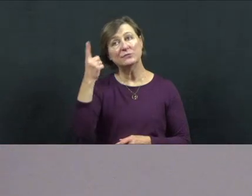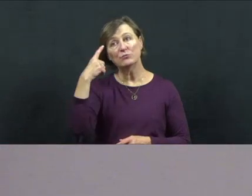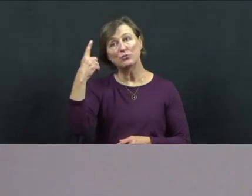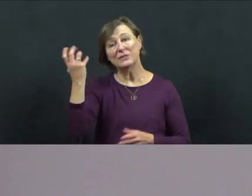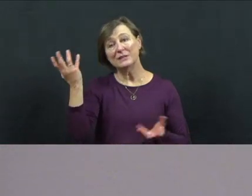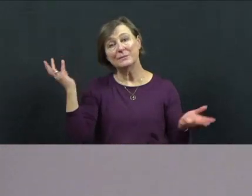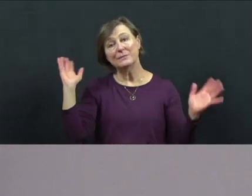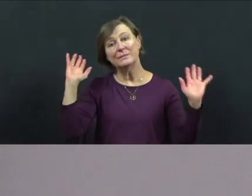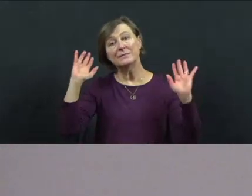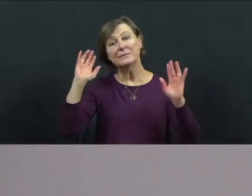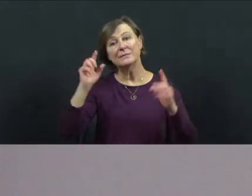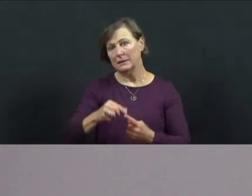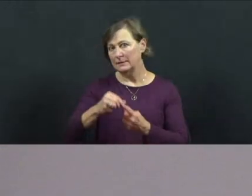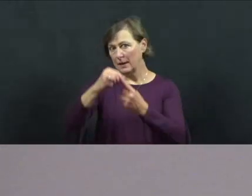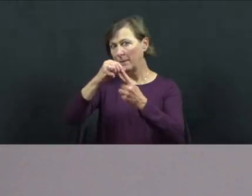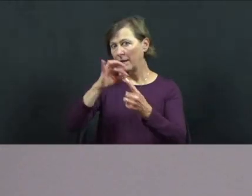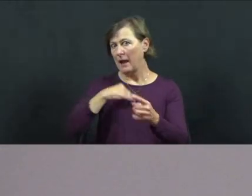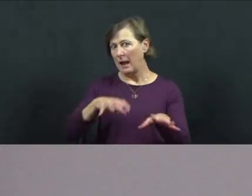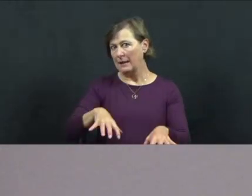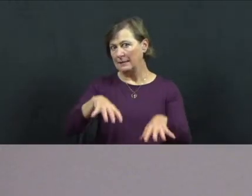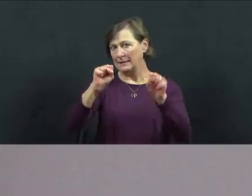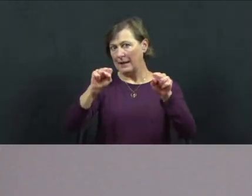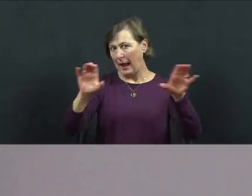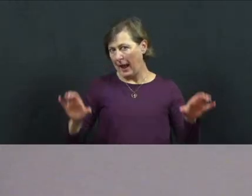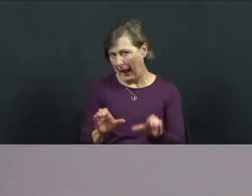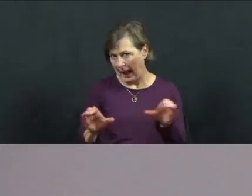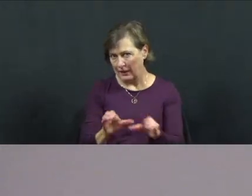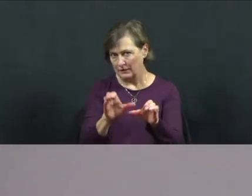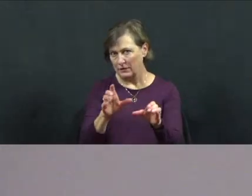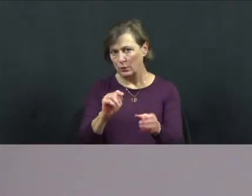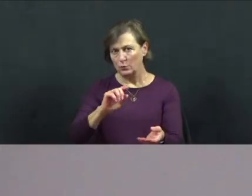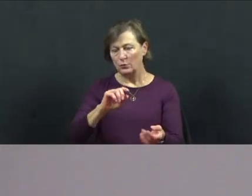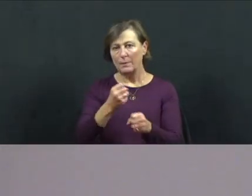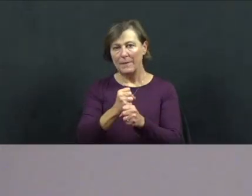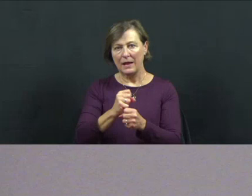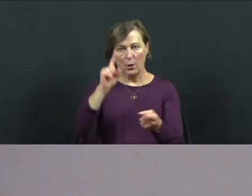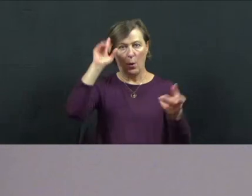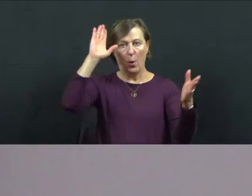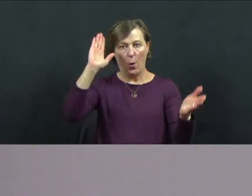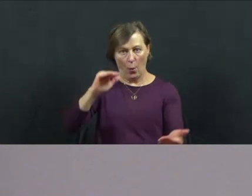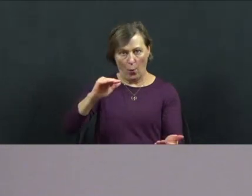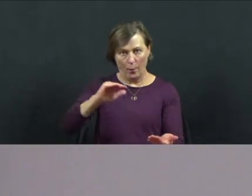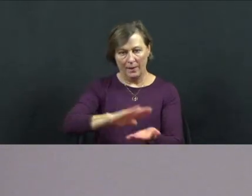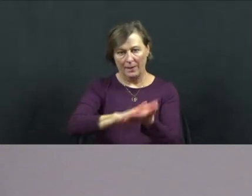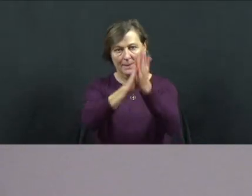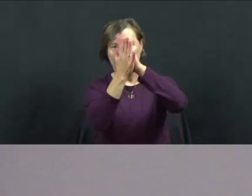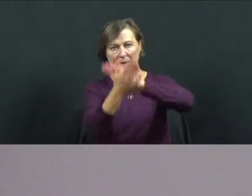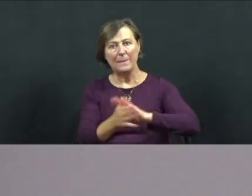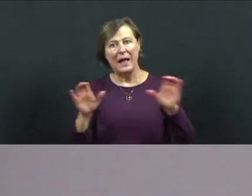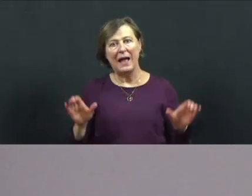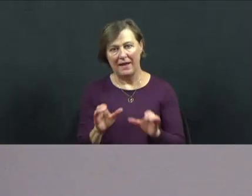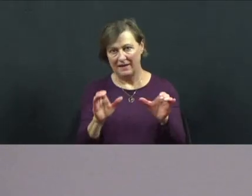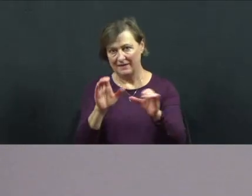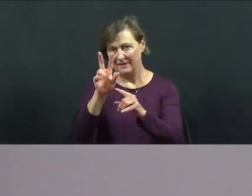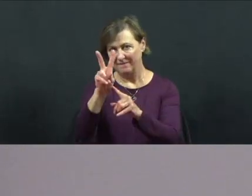unless I take the necessary action to turn these hopes into the active verb.